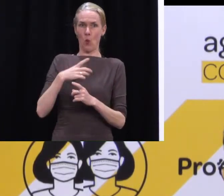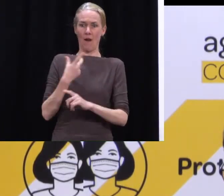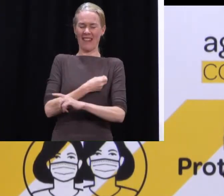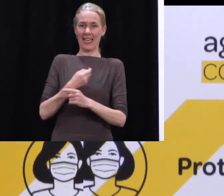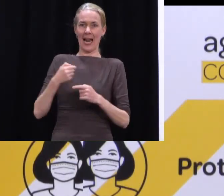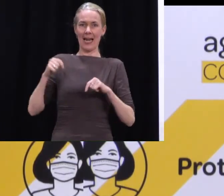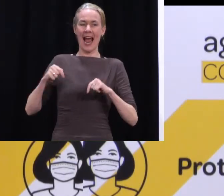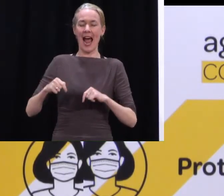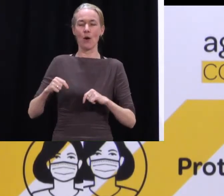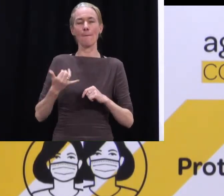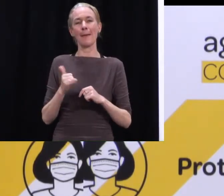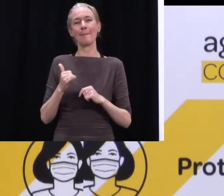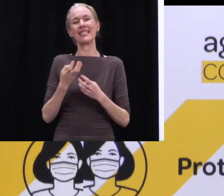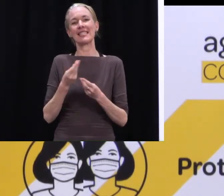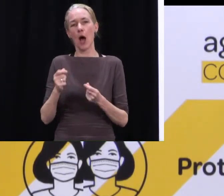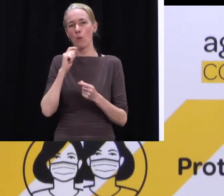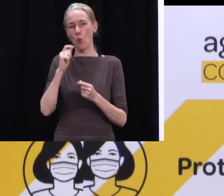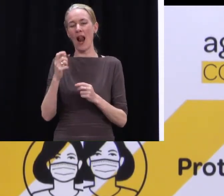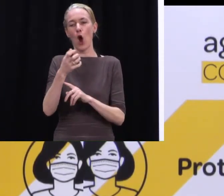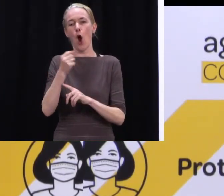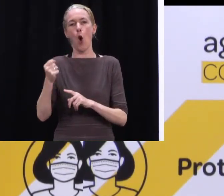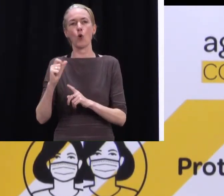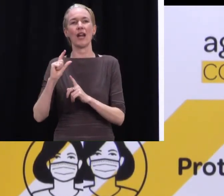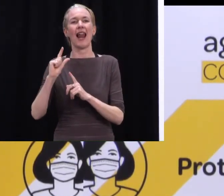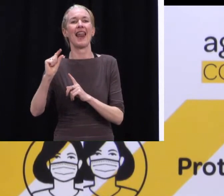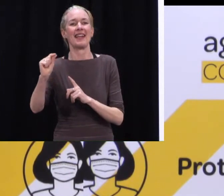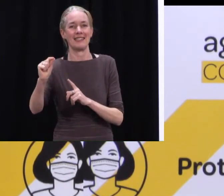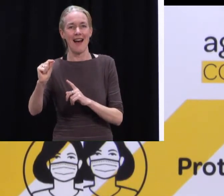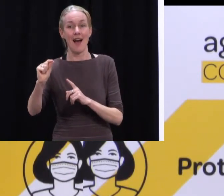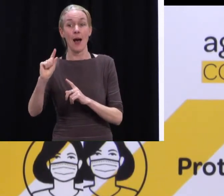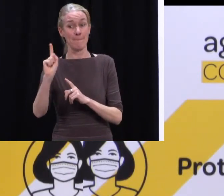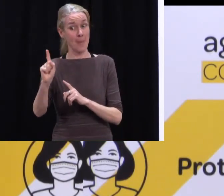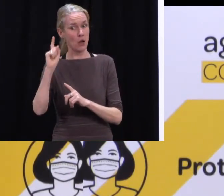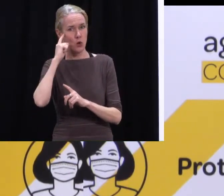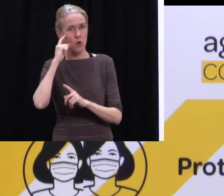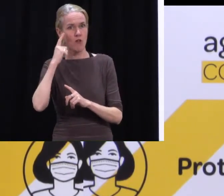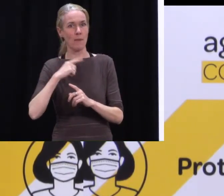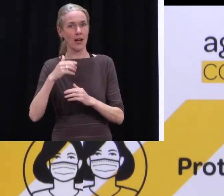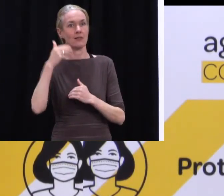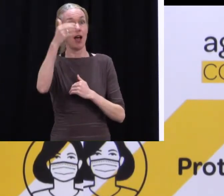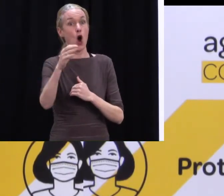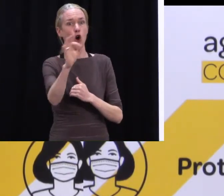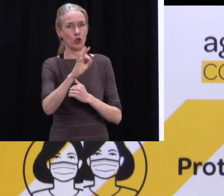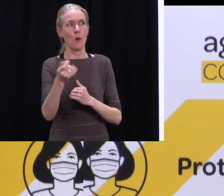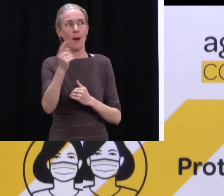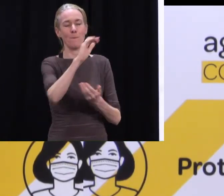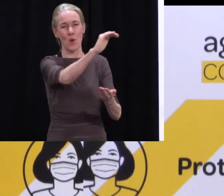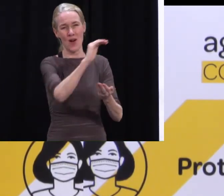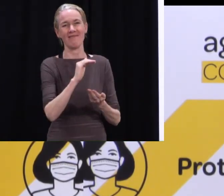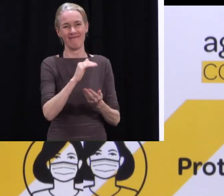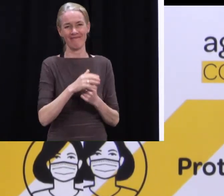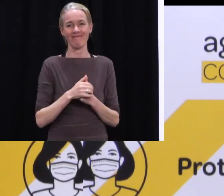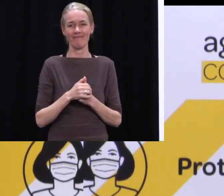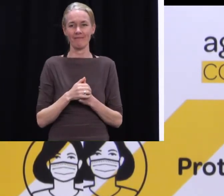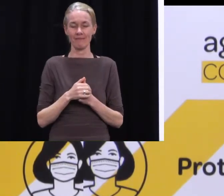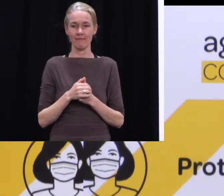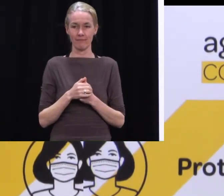our plan, which just means slightly lower levels but that